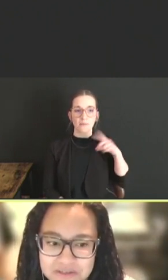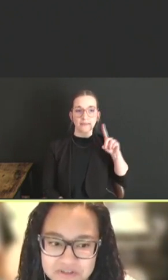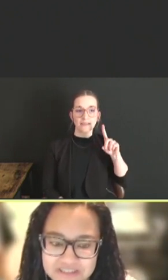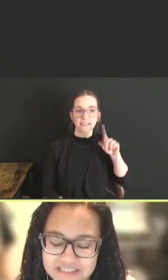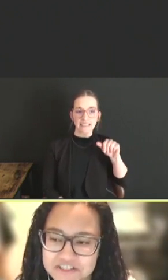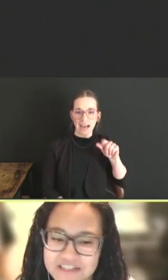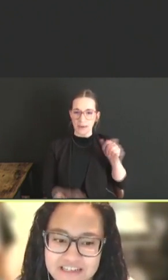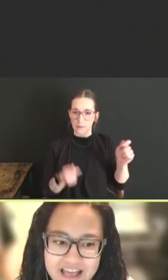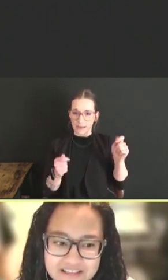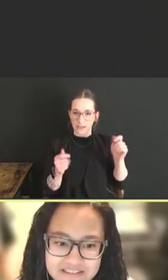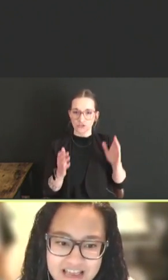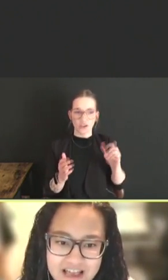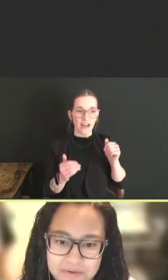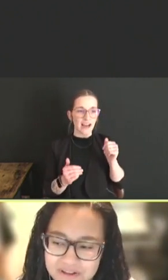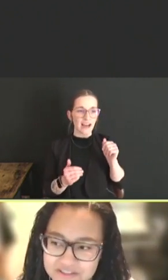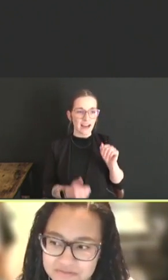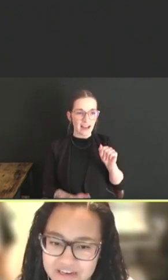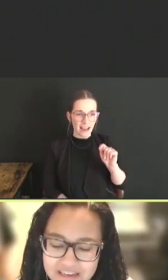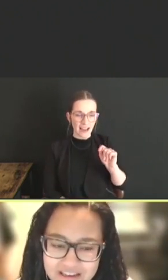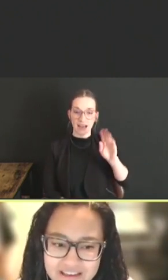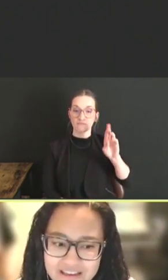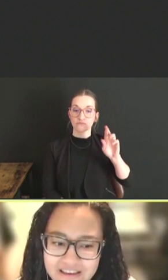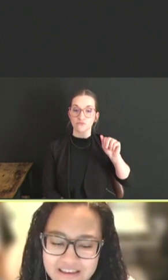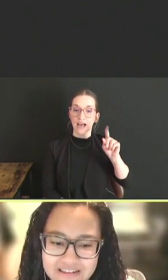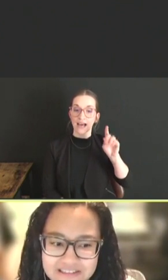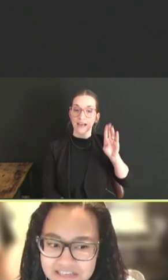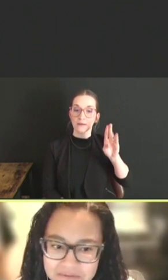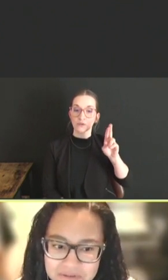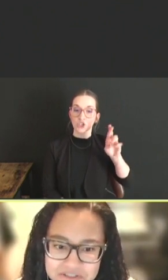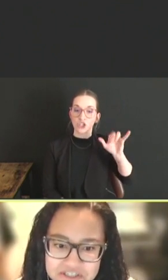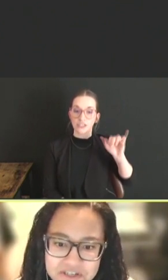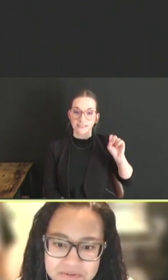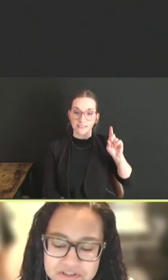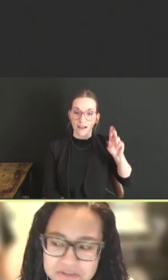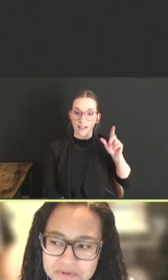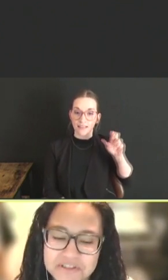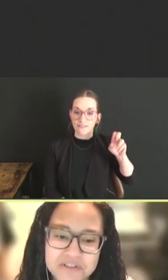Community Center in Allentown, Pennsylvania, and today, I'm going to be sharing with you a little